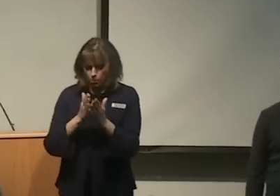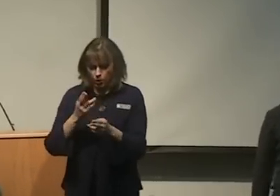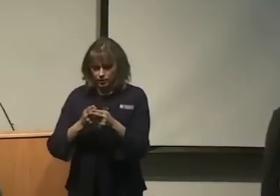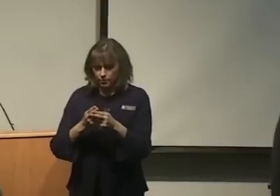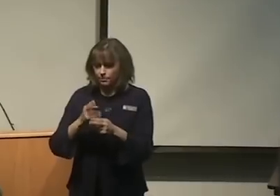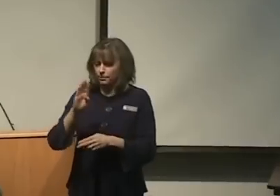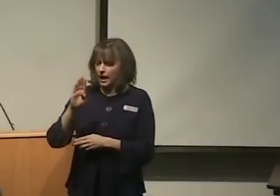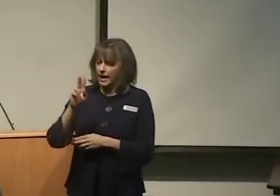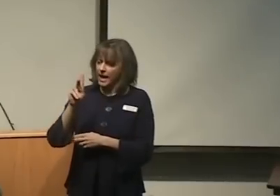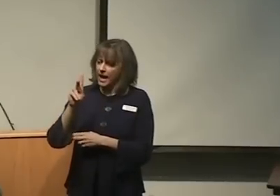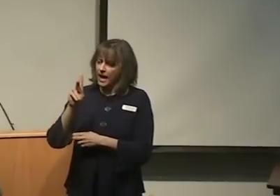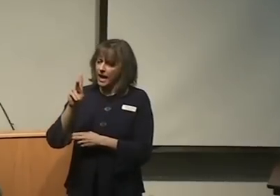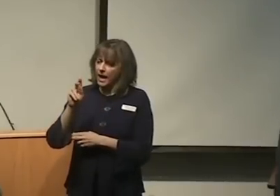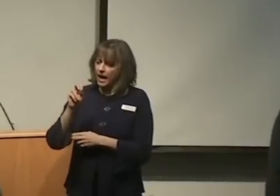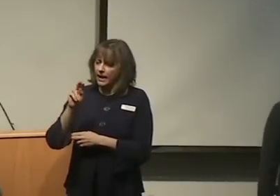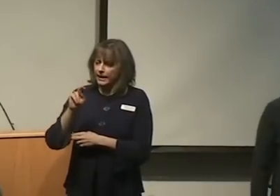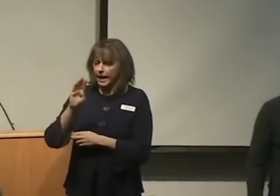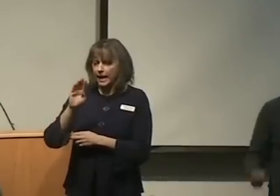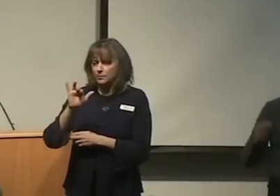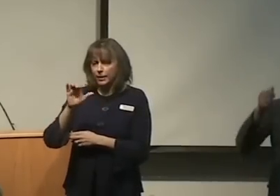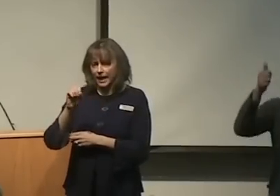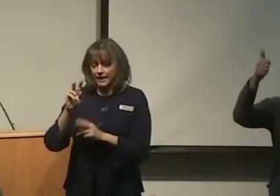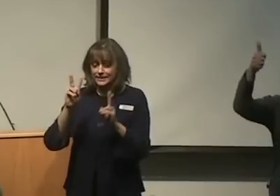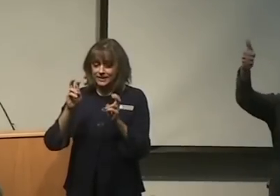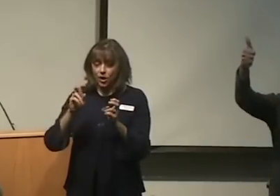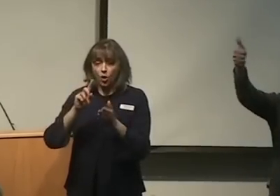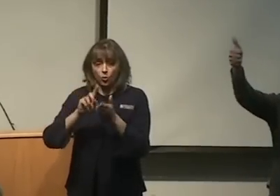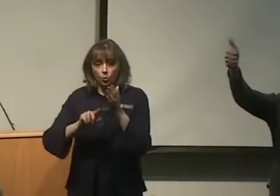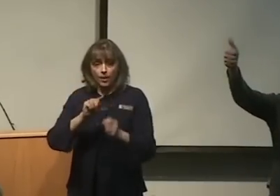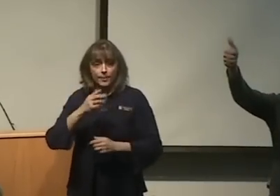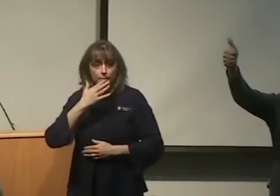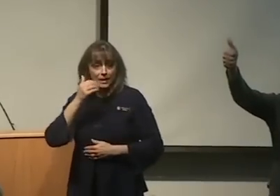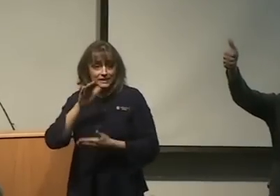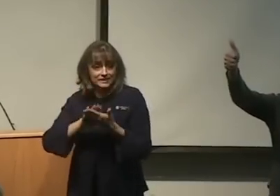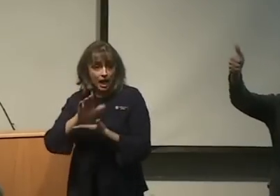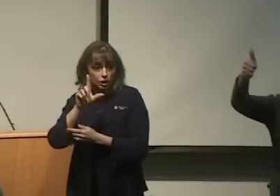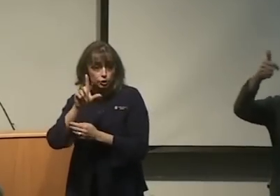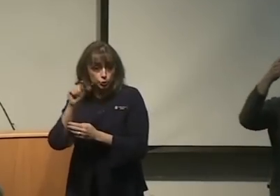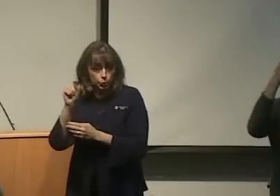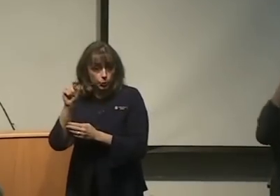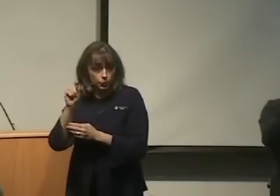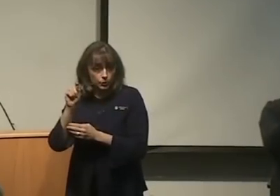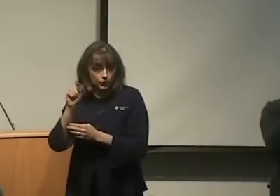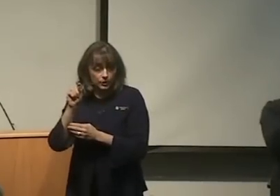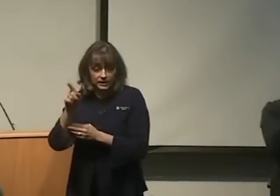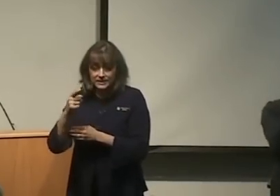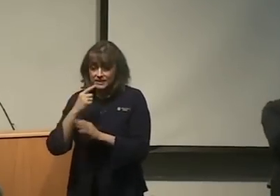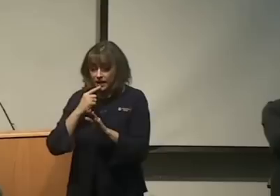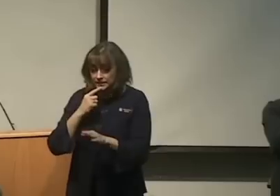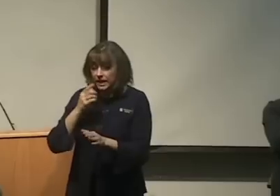that if you combine high standards with I am going to help you, help you, help you everybody is going